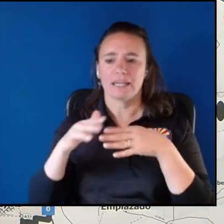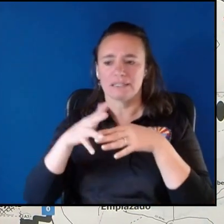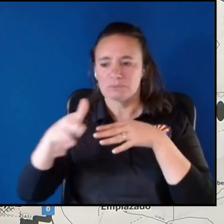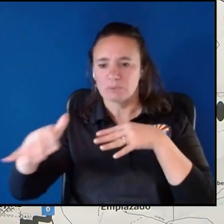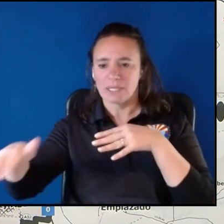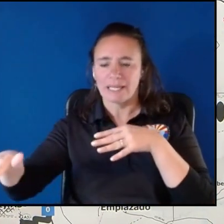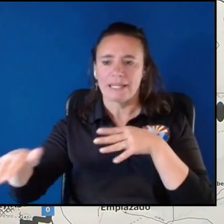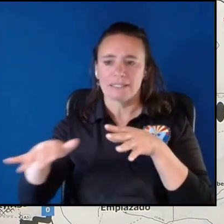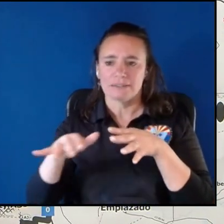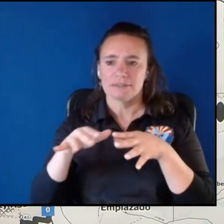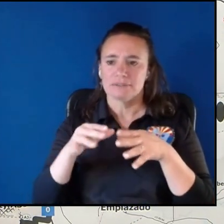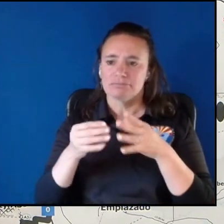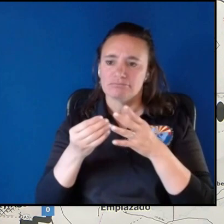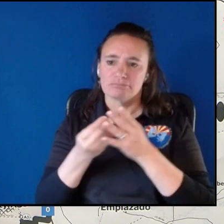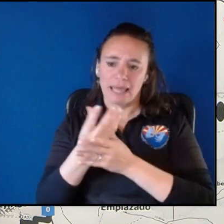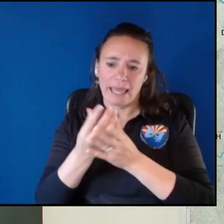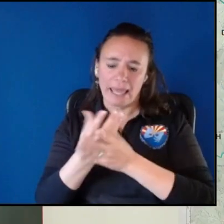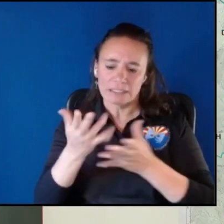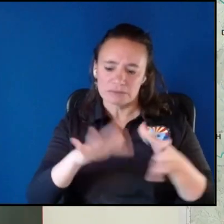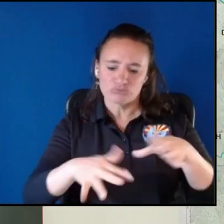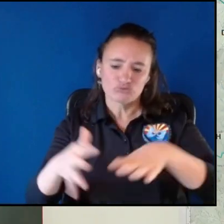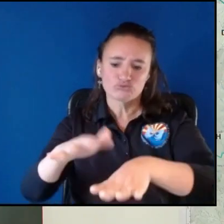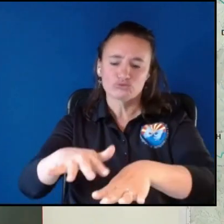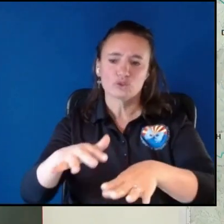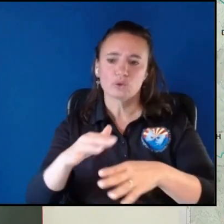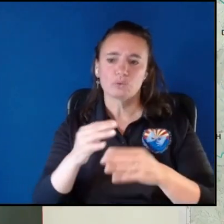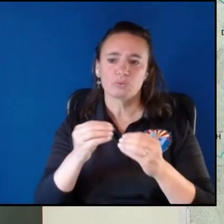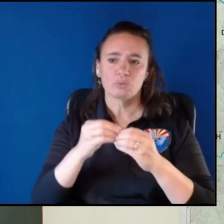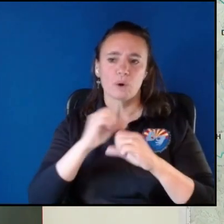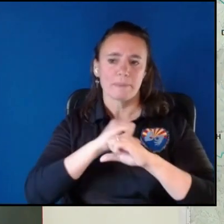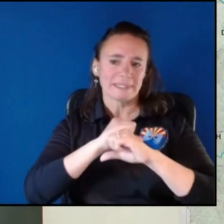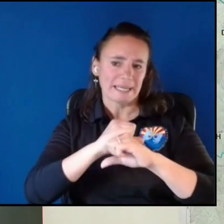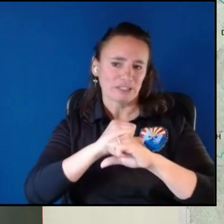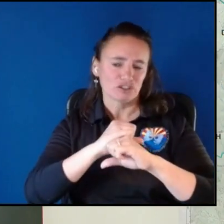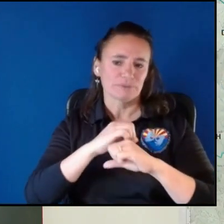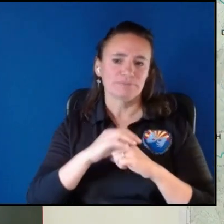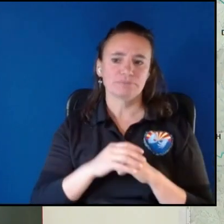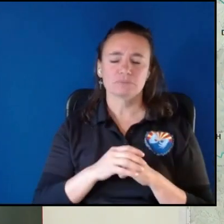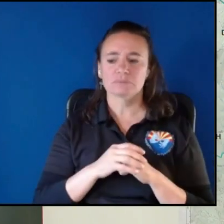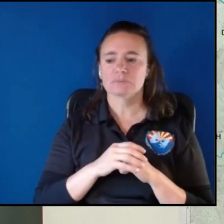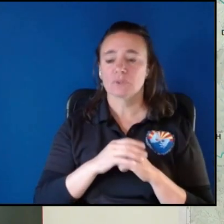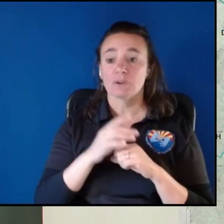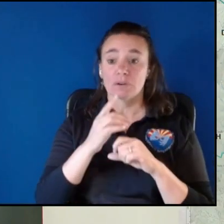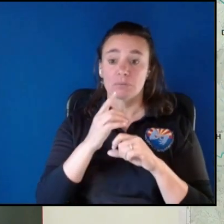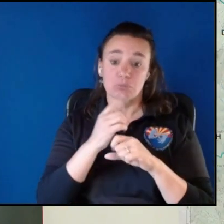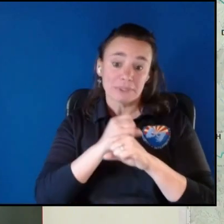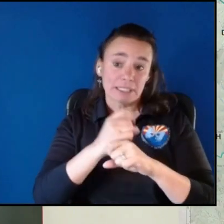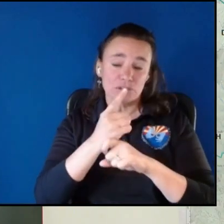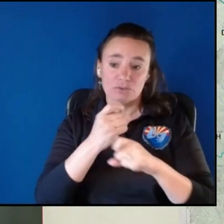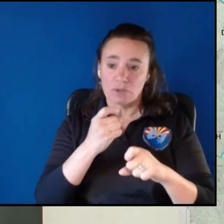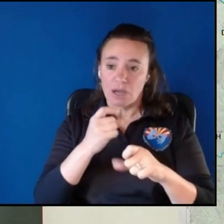provide some more of that protection from the elements. Whether it's wind, water, unauthorized